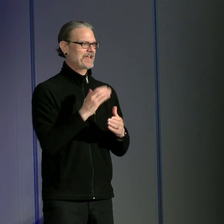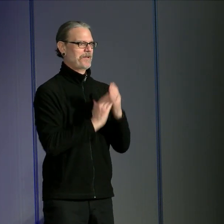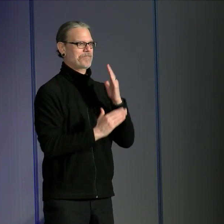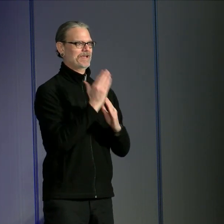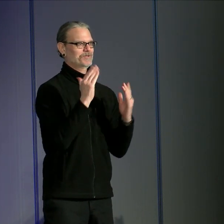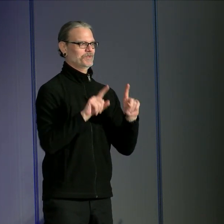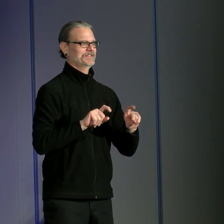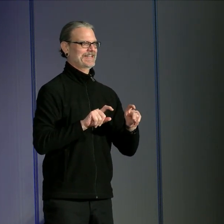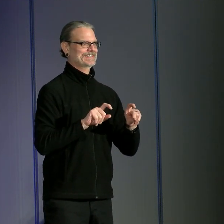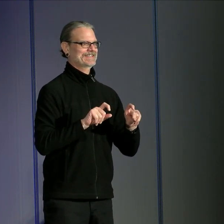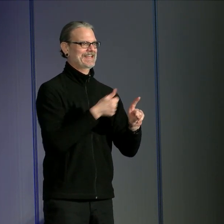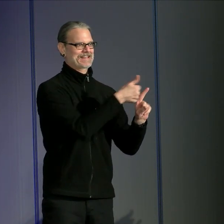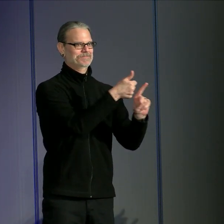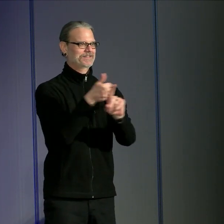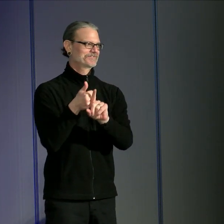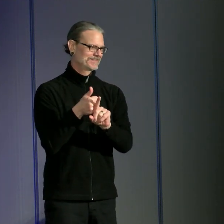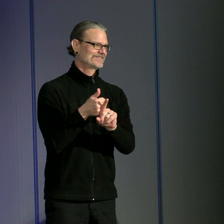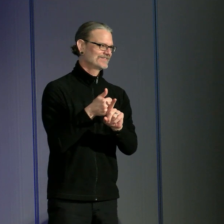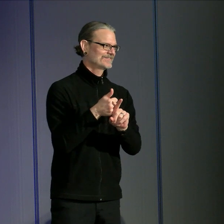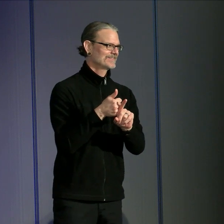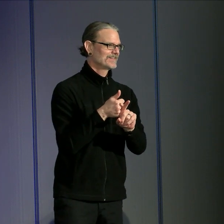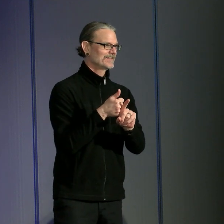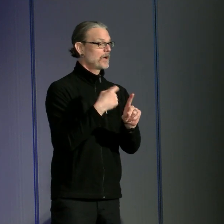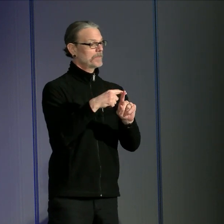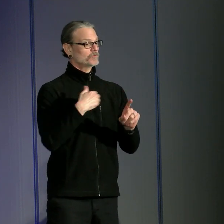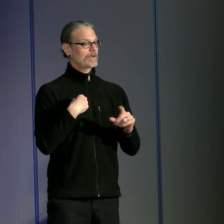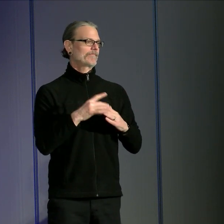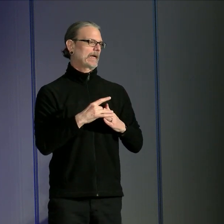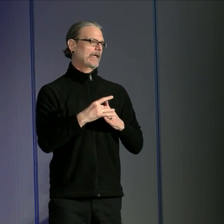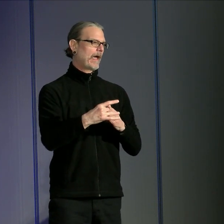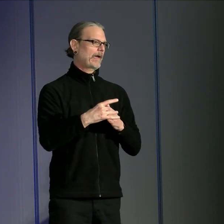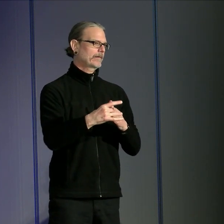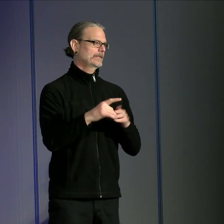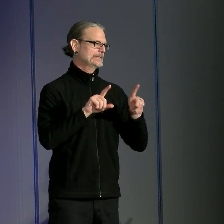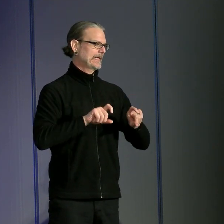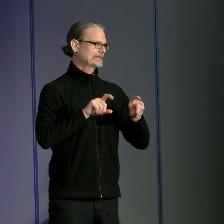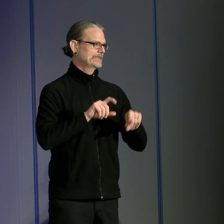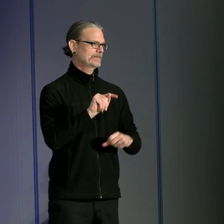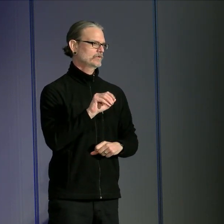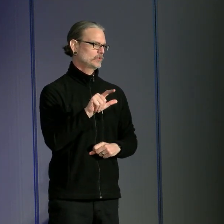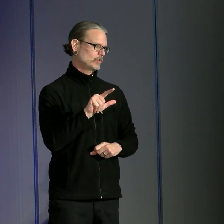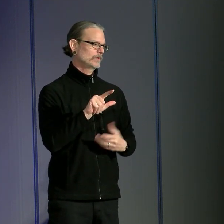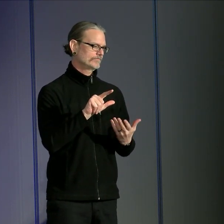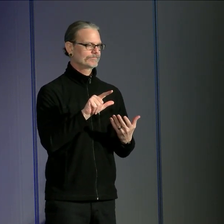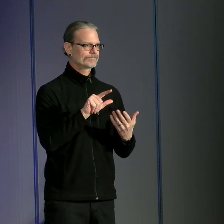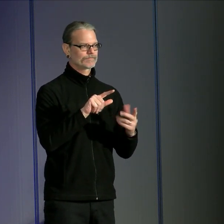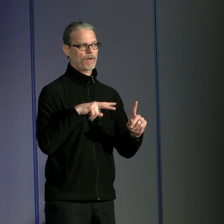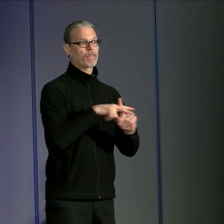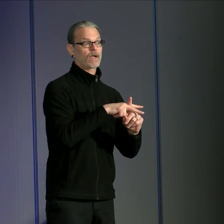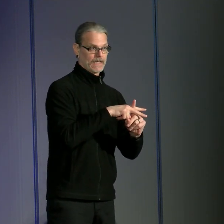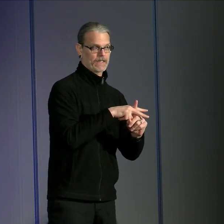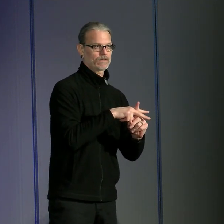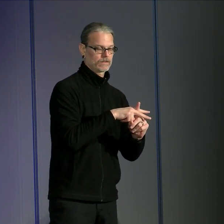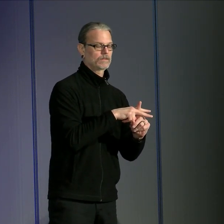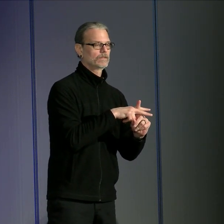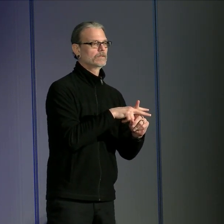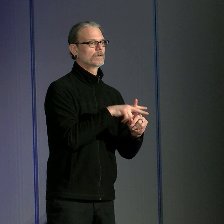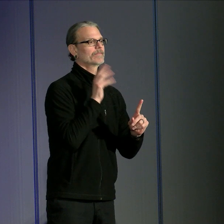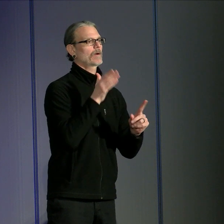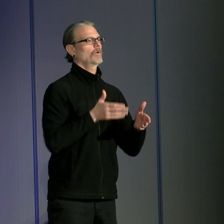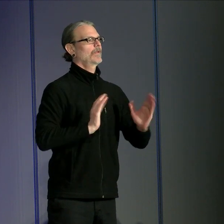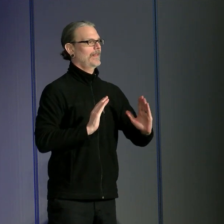And we do, we also have a guided testing tool, including a plug-in that allows you to do